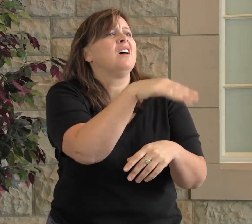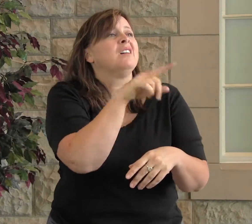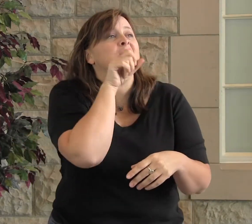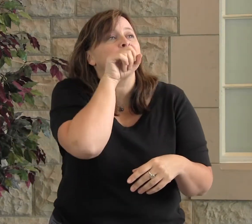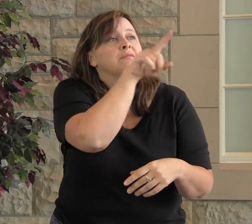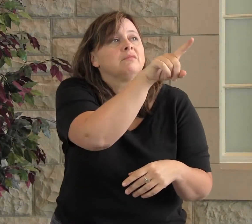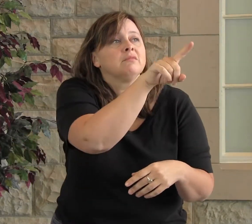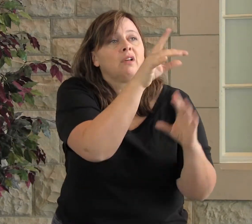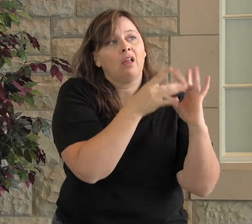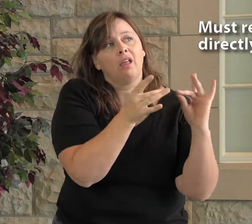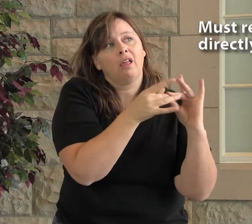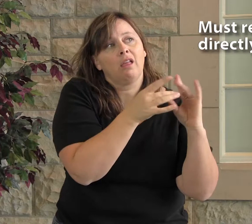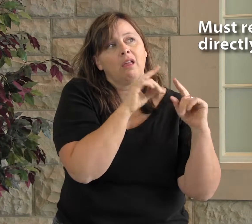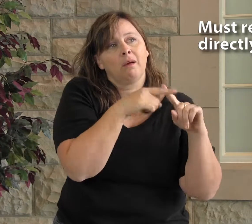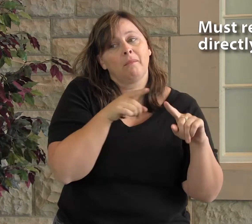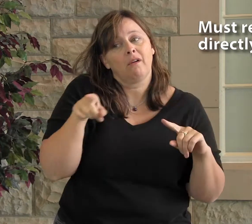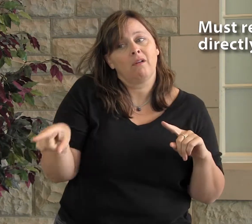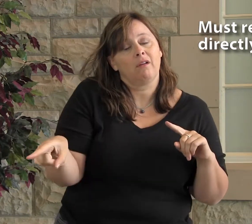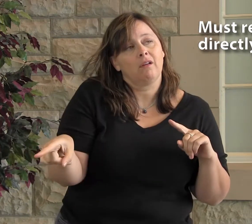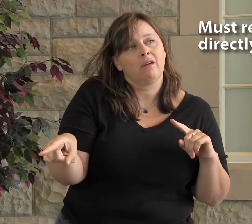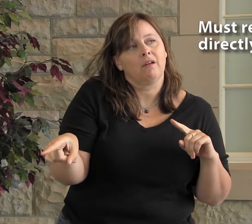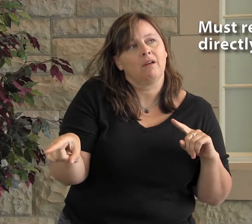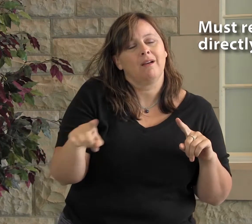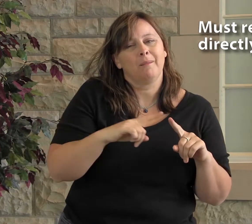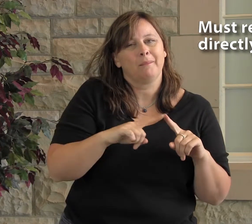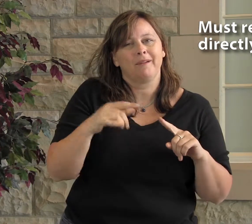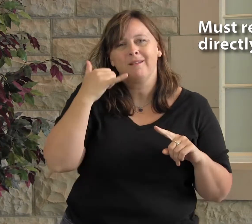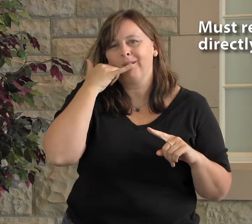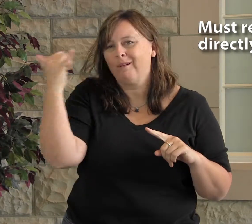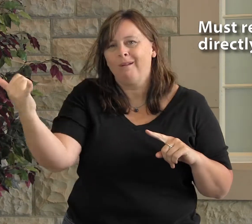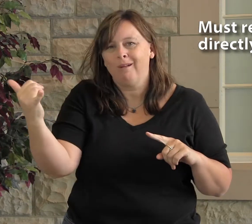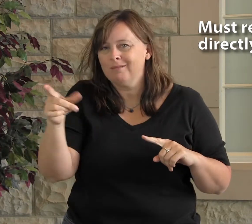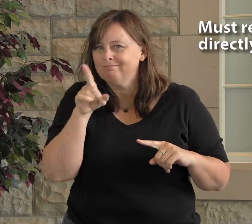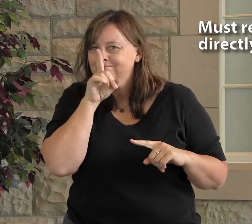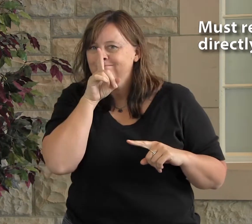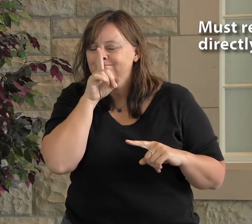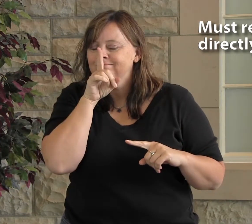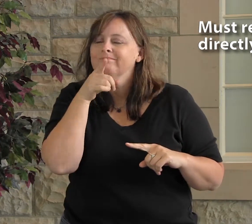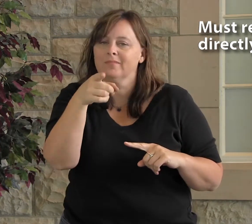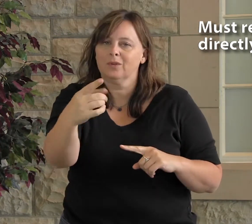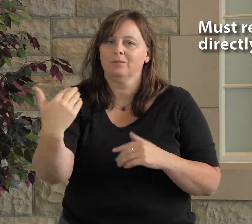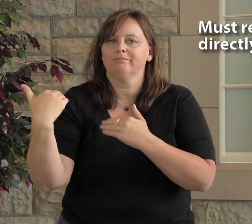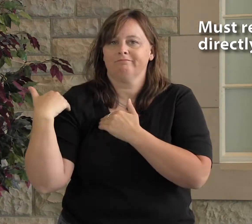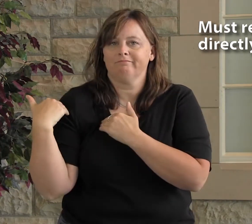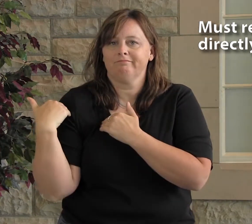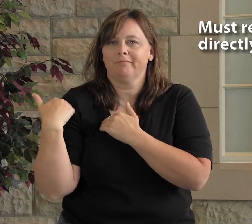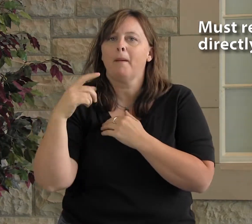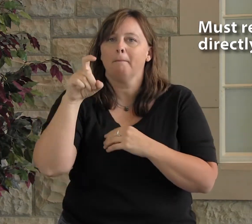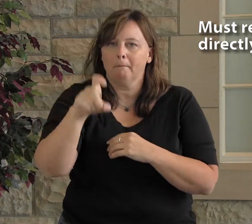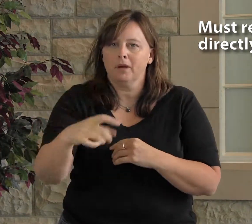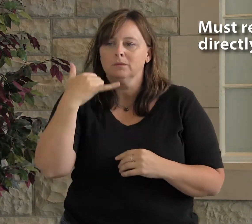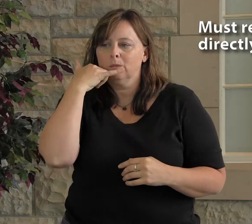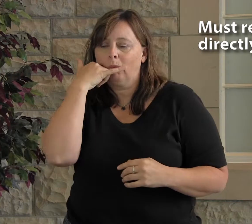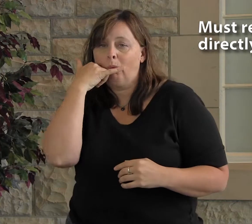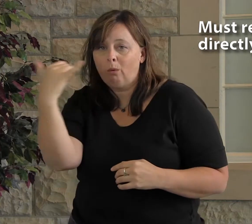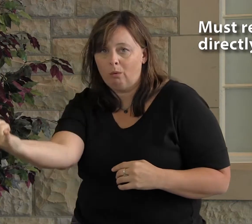tell your supervisor about what is going on in that home, that does not release you from liability.